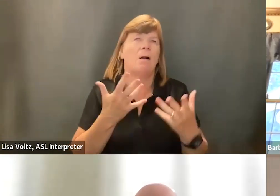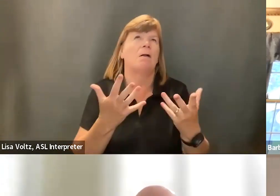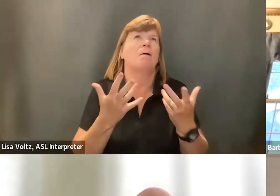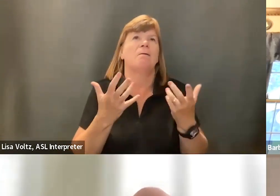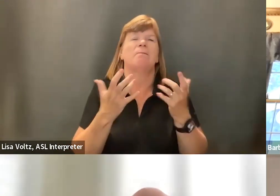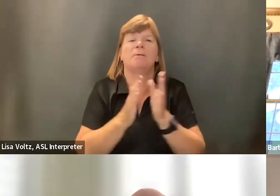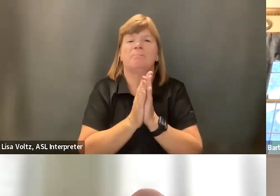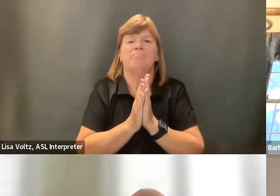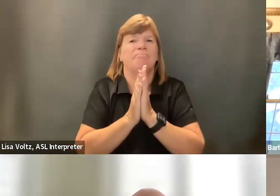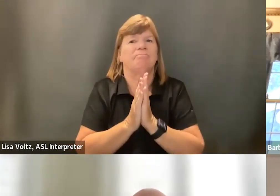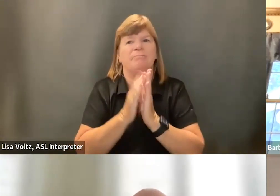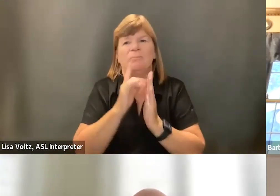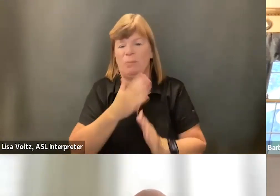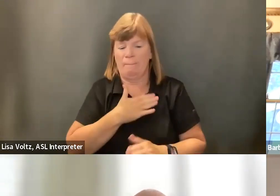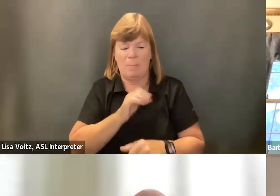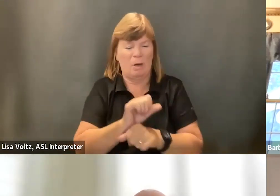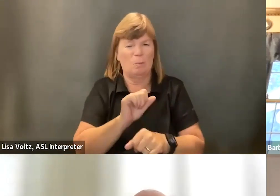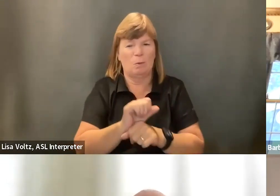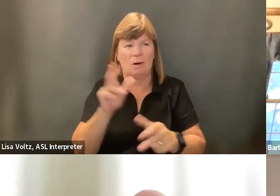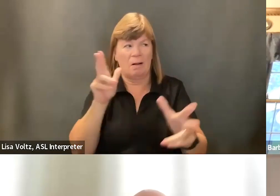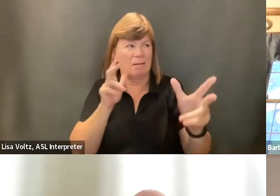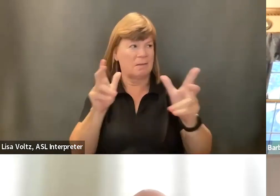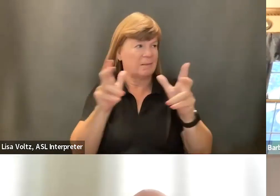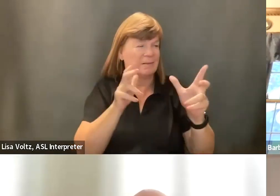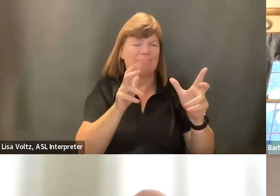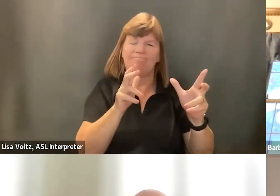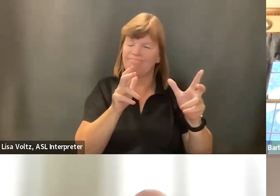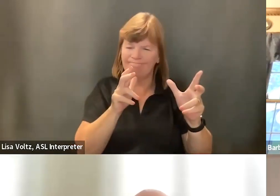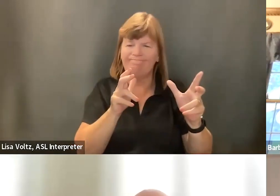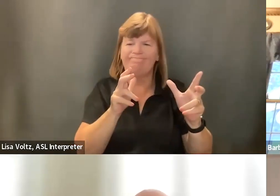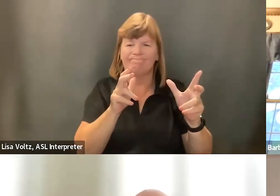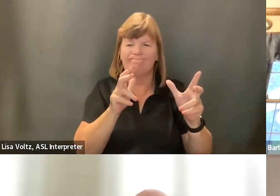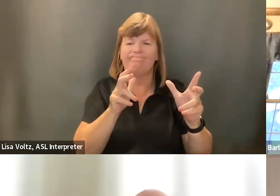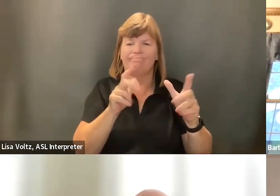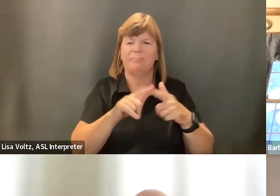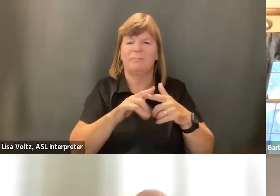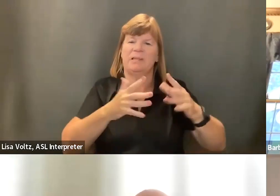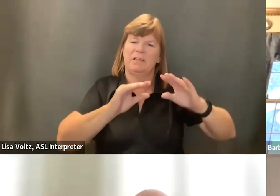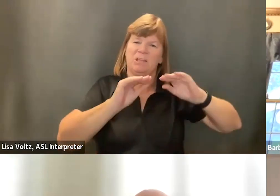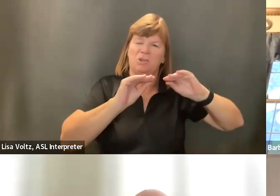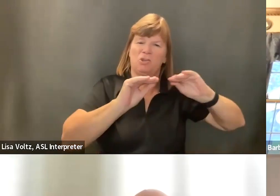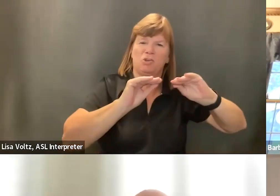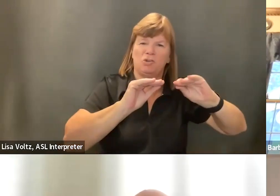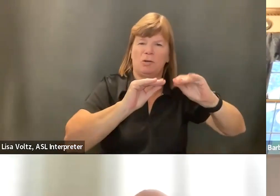pledge in my own work as I listen to this is instructional coherence and system coherence